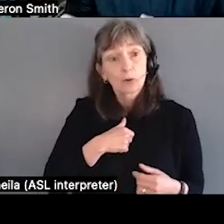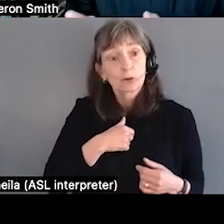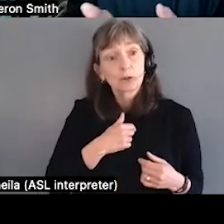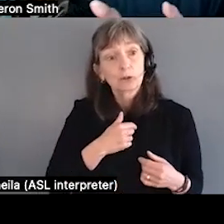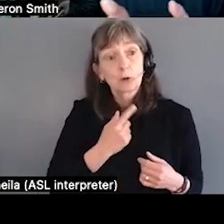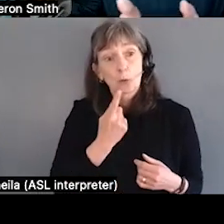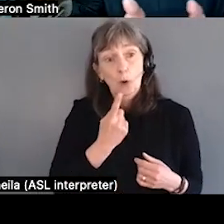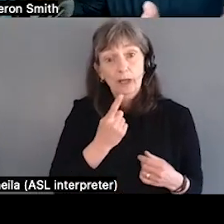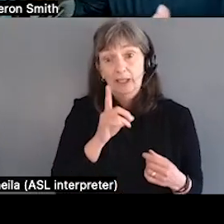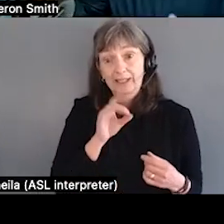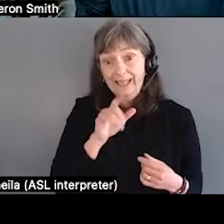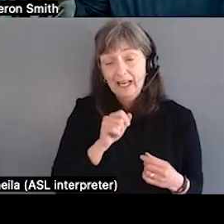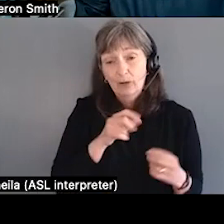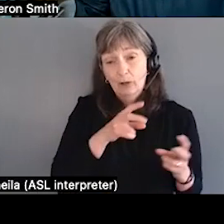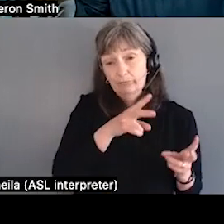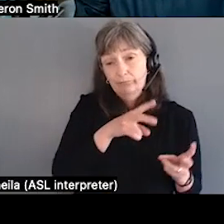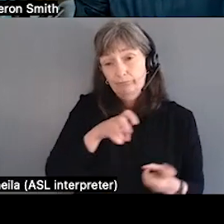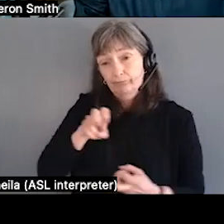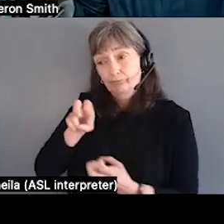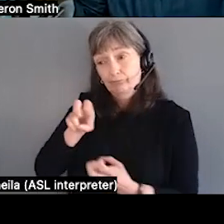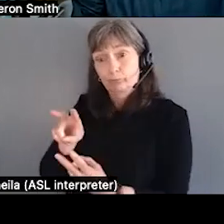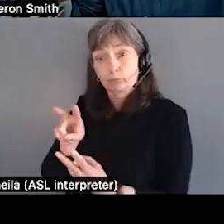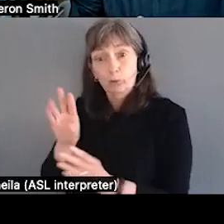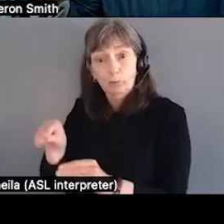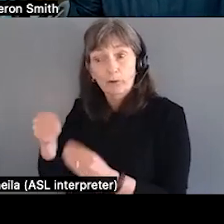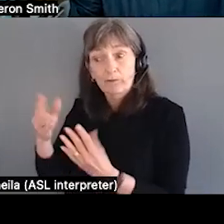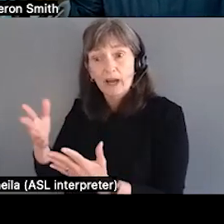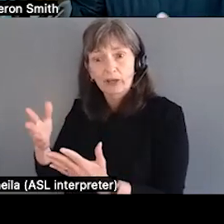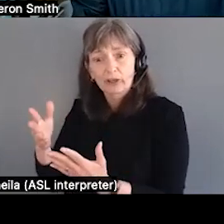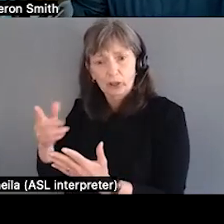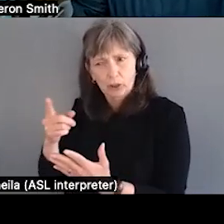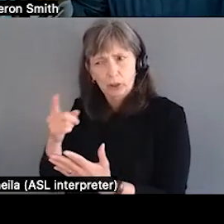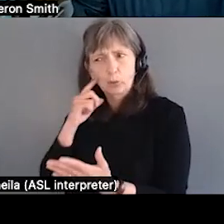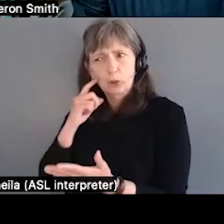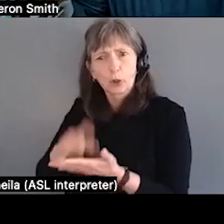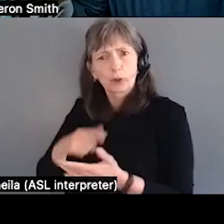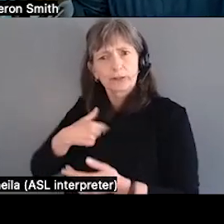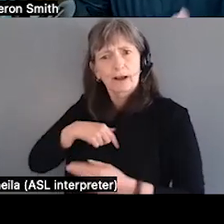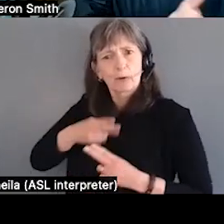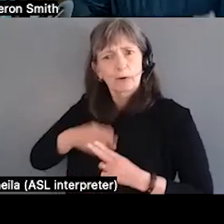is that we started to go up the search rankings in Google. And the reason for that, we kind